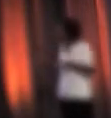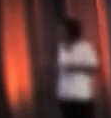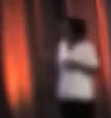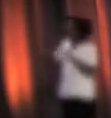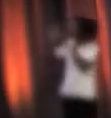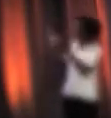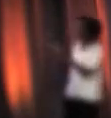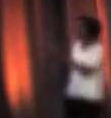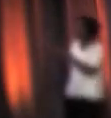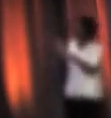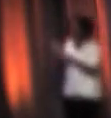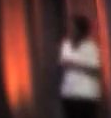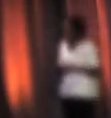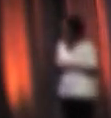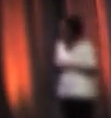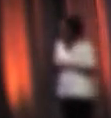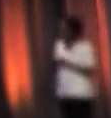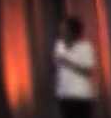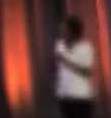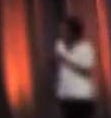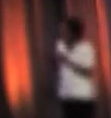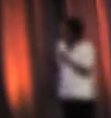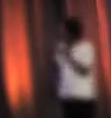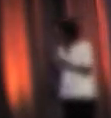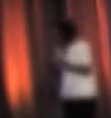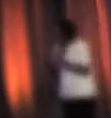responsive and agile in its design of digital media.